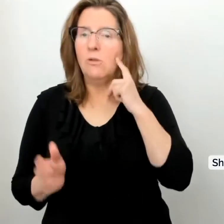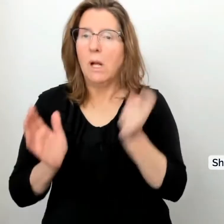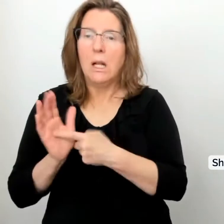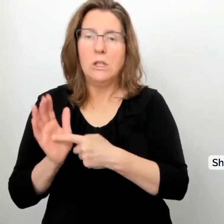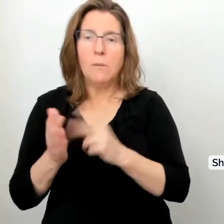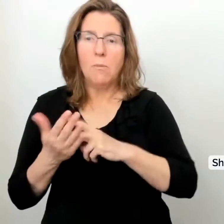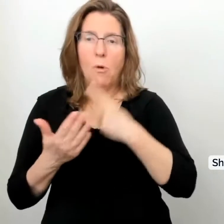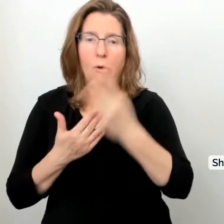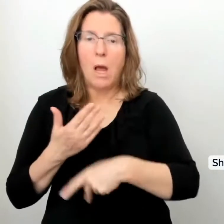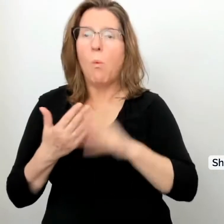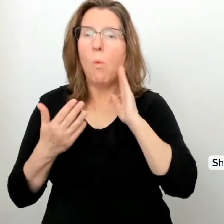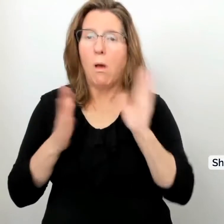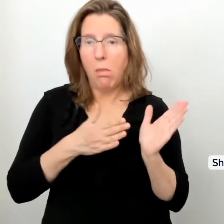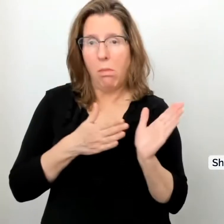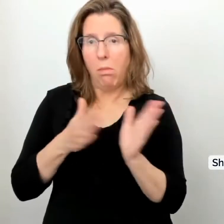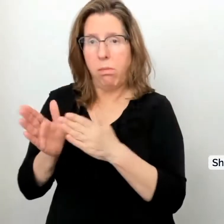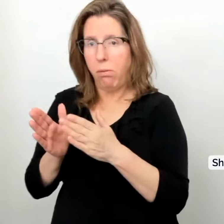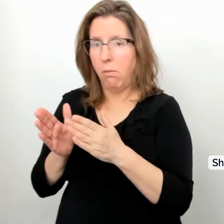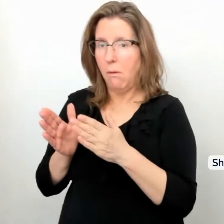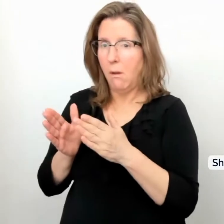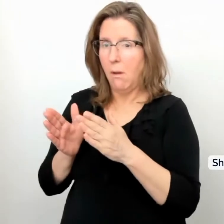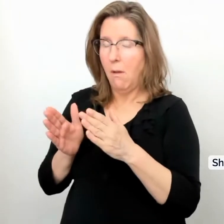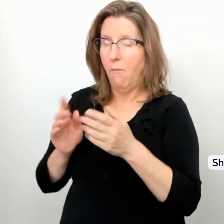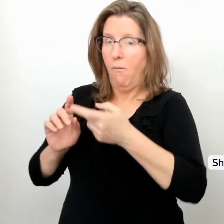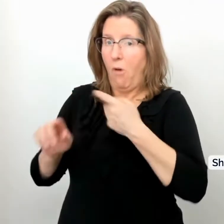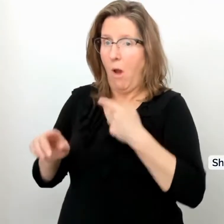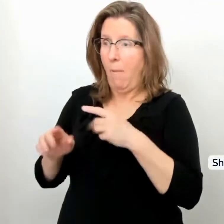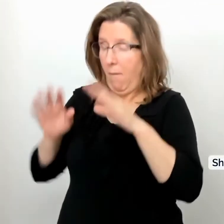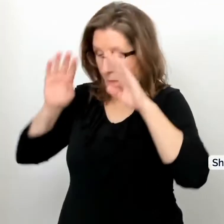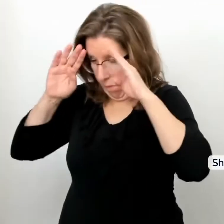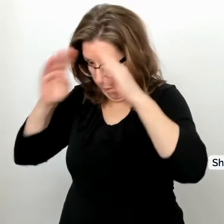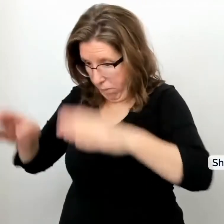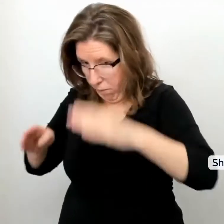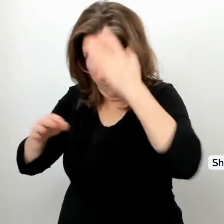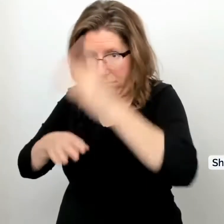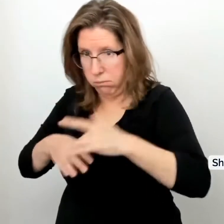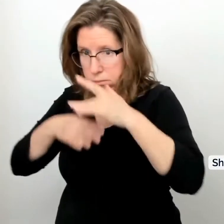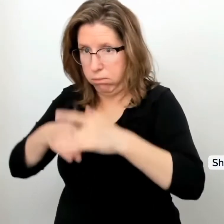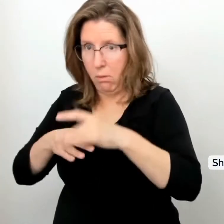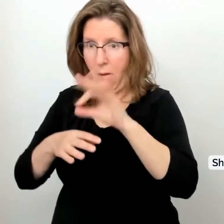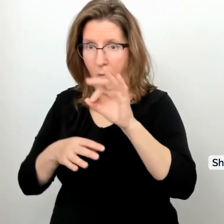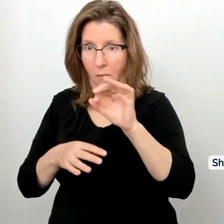Speech recognition software shifts the student's focus away from the physical act of writing.